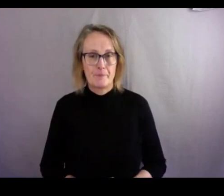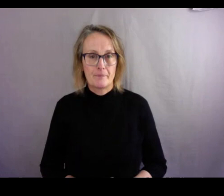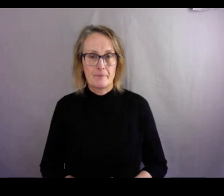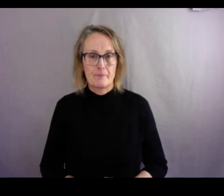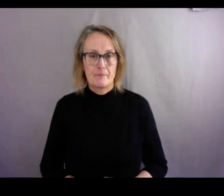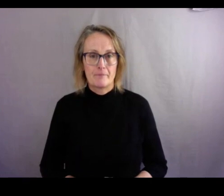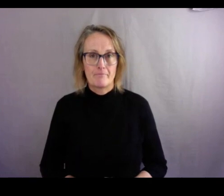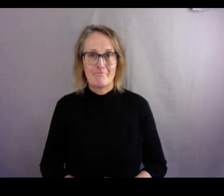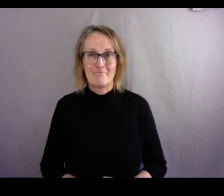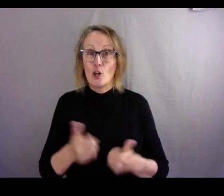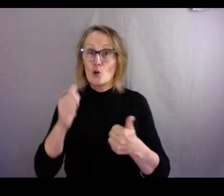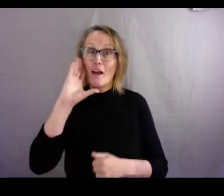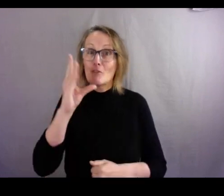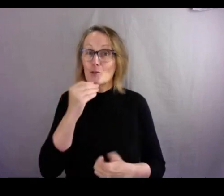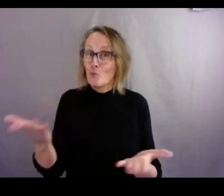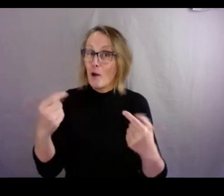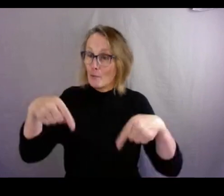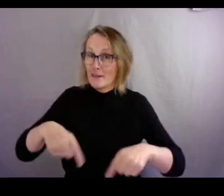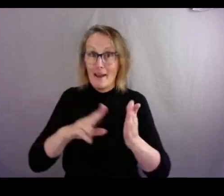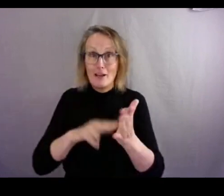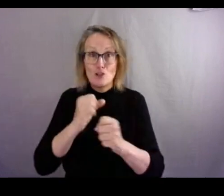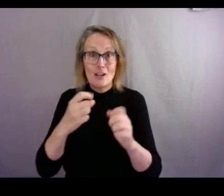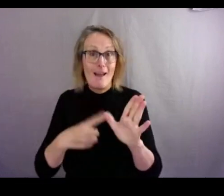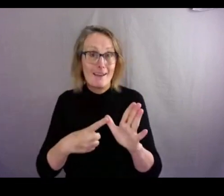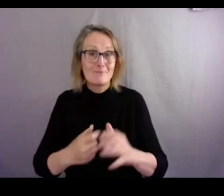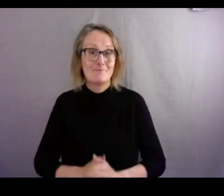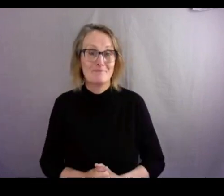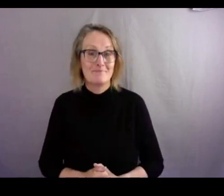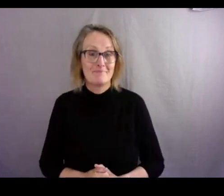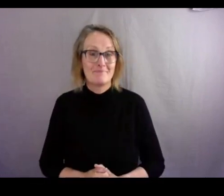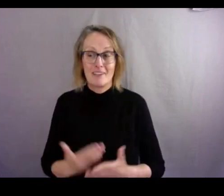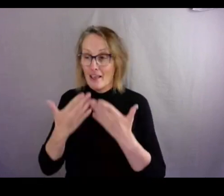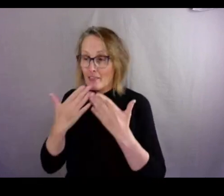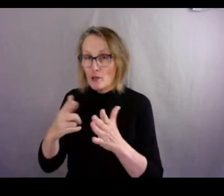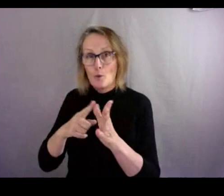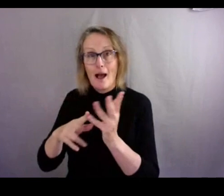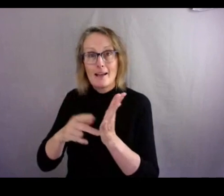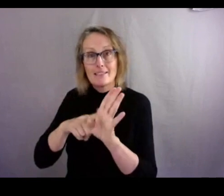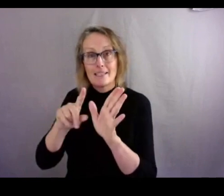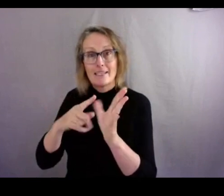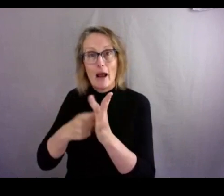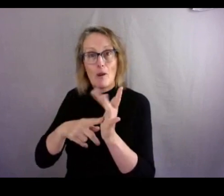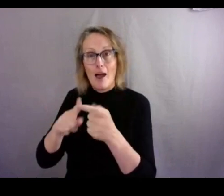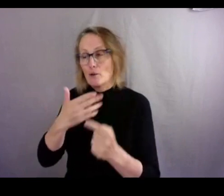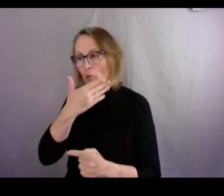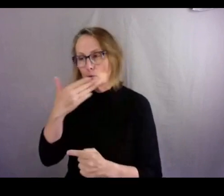Good afternoon and welcome to the National Gallery of Australia. Thank you so much, Aunty Caroline. Really beautiful and poetic welcome.